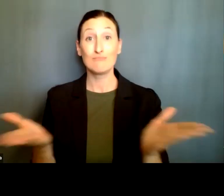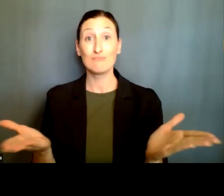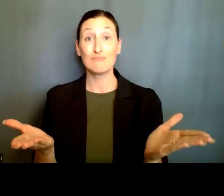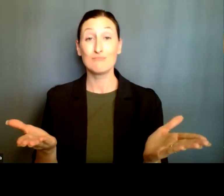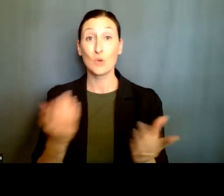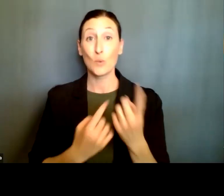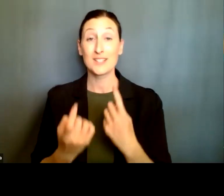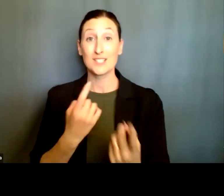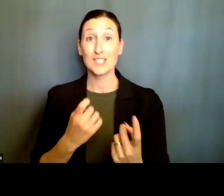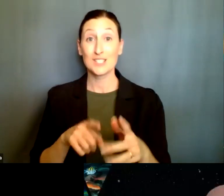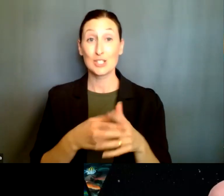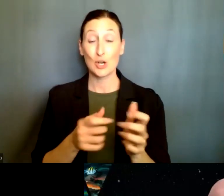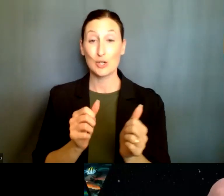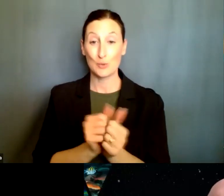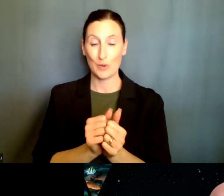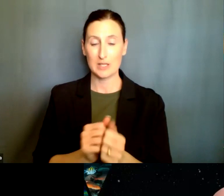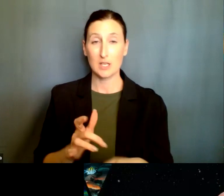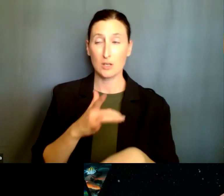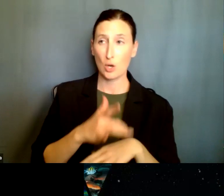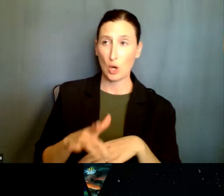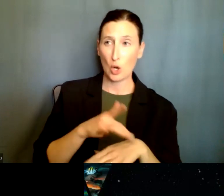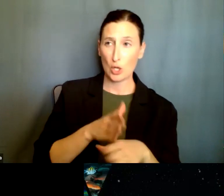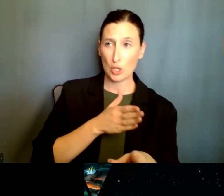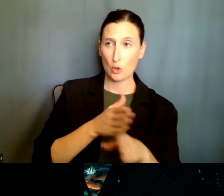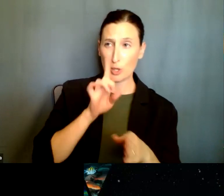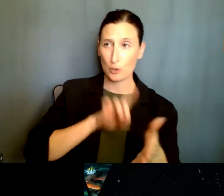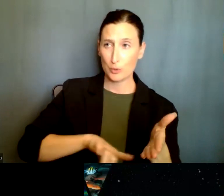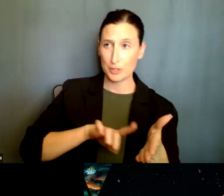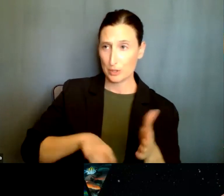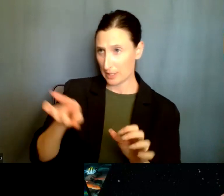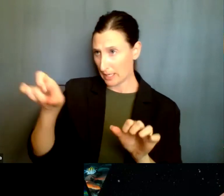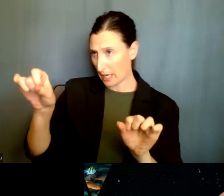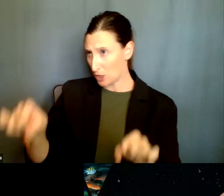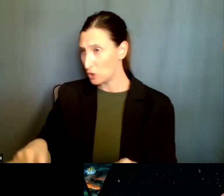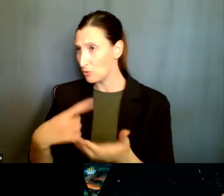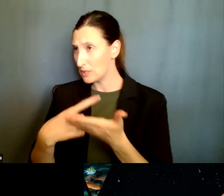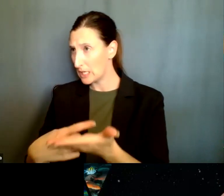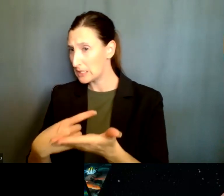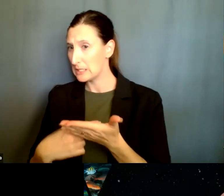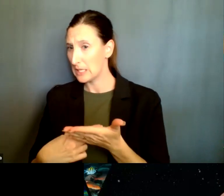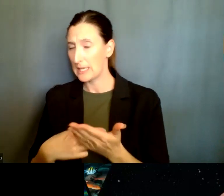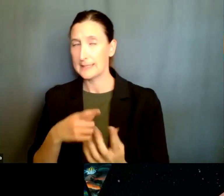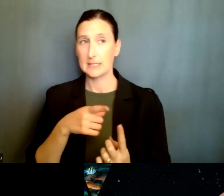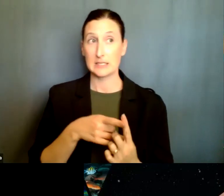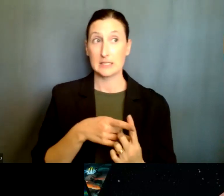Starting with as an early career researcher, can you discuss the trade off between spending time to build a track record for